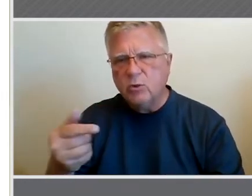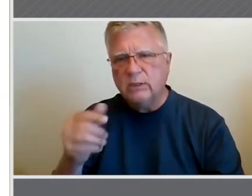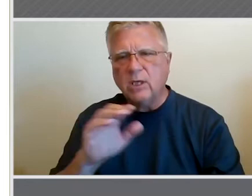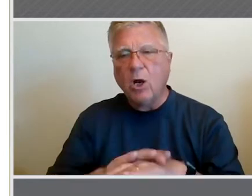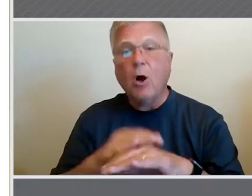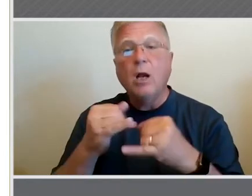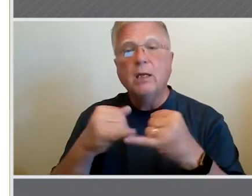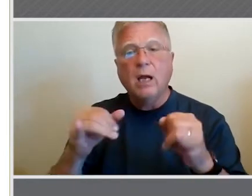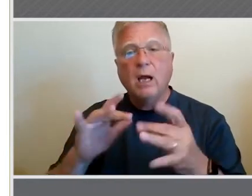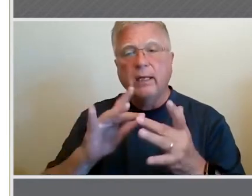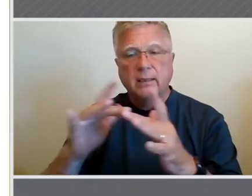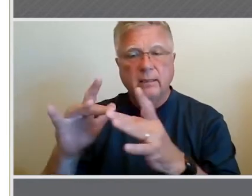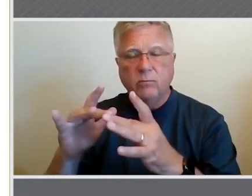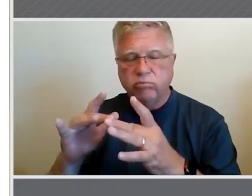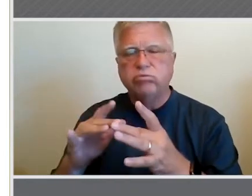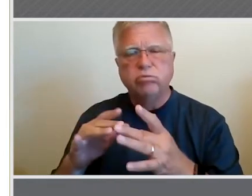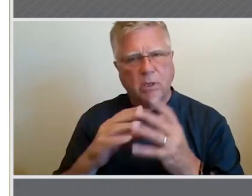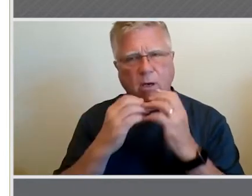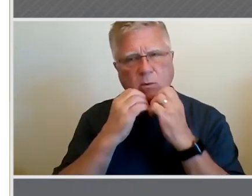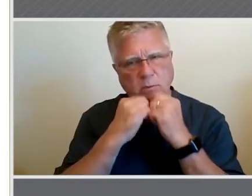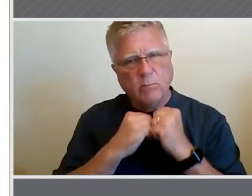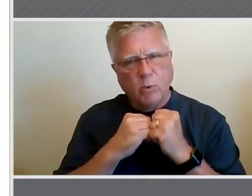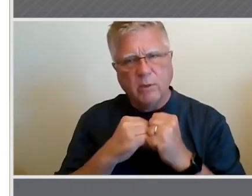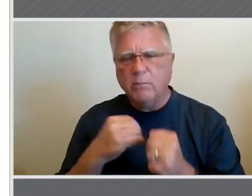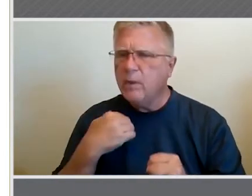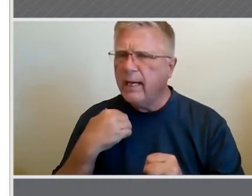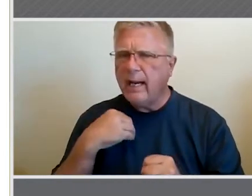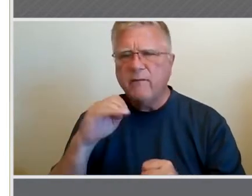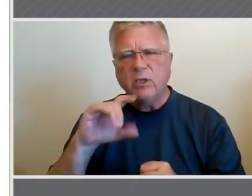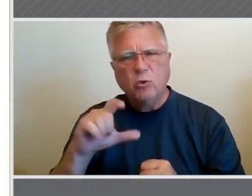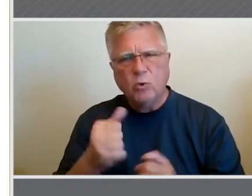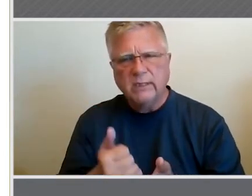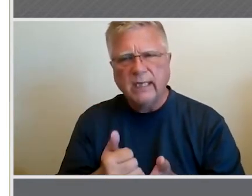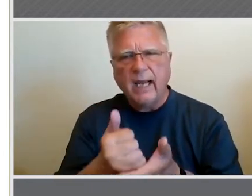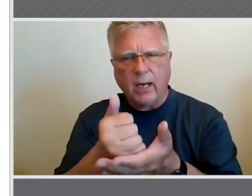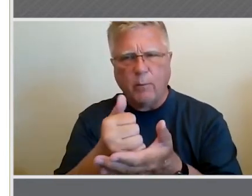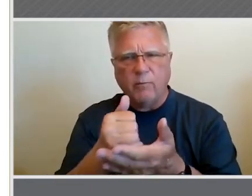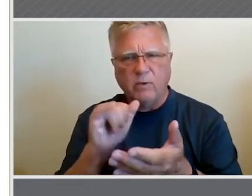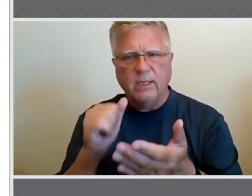and so having tools to support that we help with, you know, sort of street.